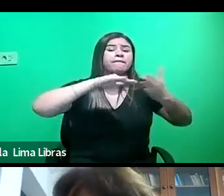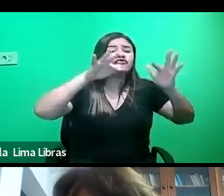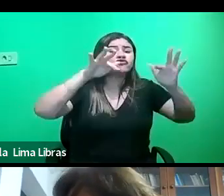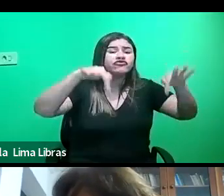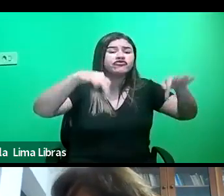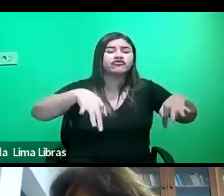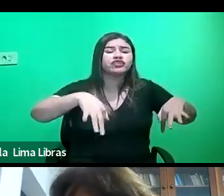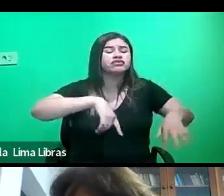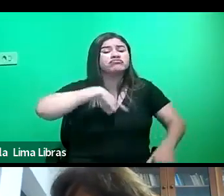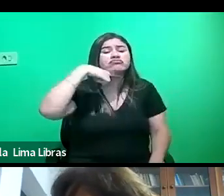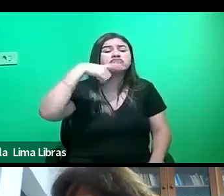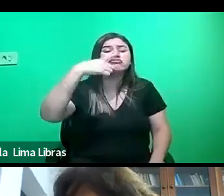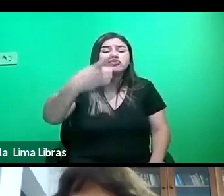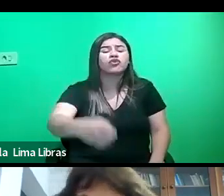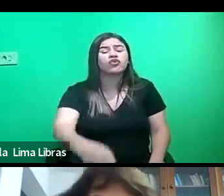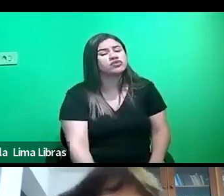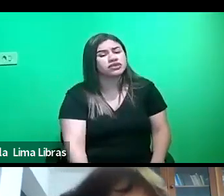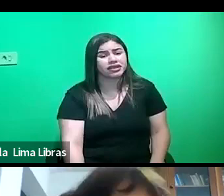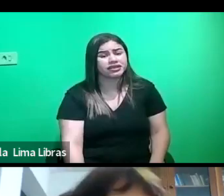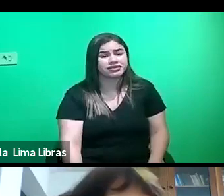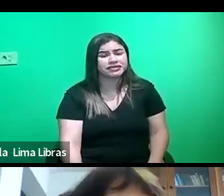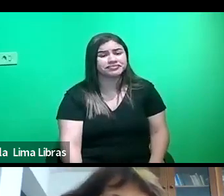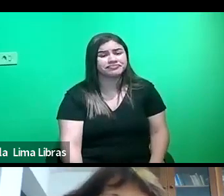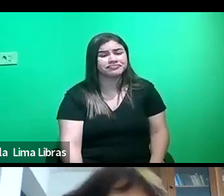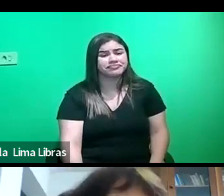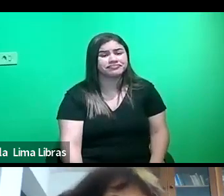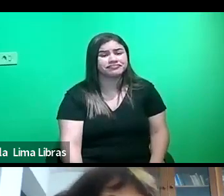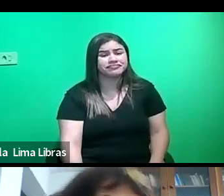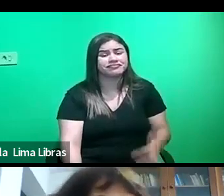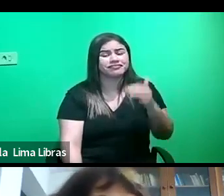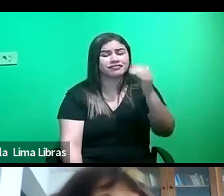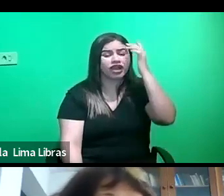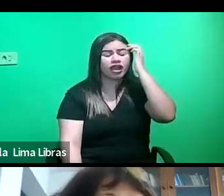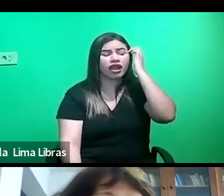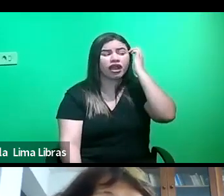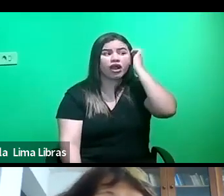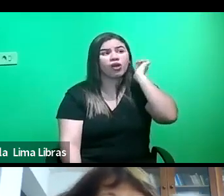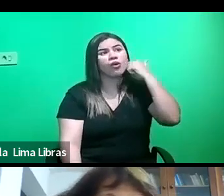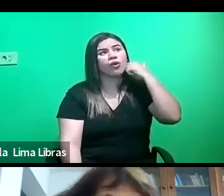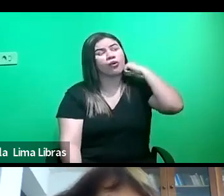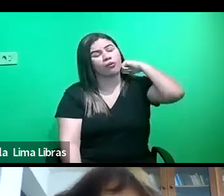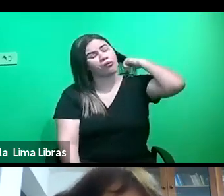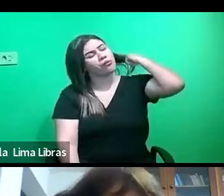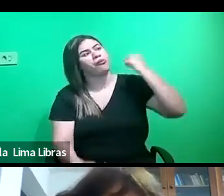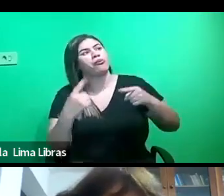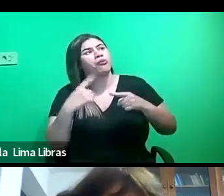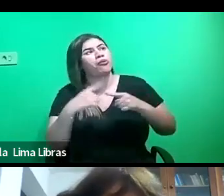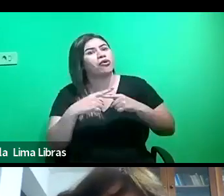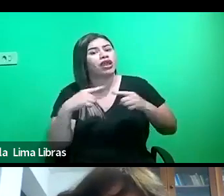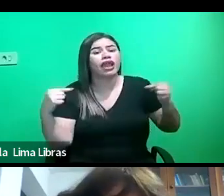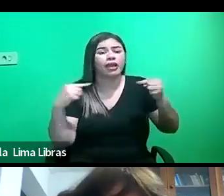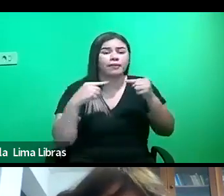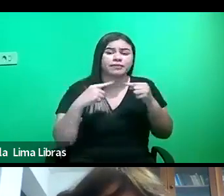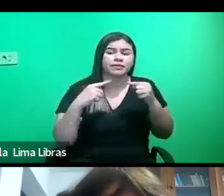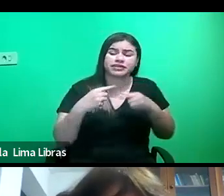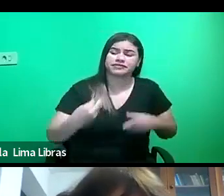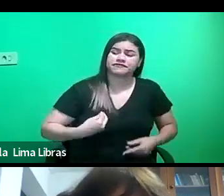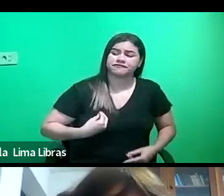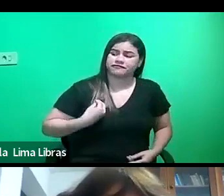it doesn't work because it's the condition enough to's lives and their aspirations, and they're going ctive strength and strength and spirit the business decisive